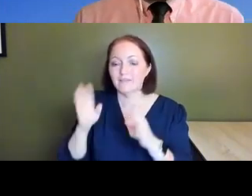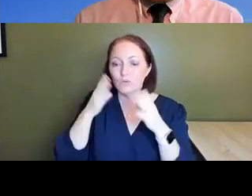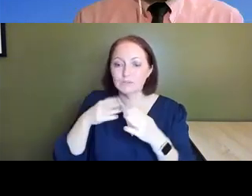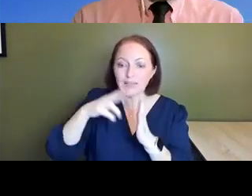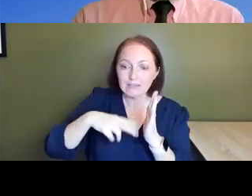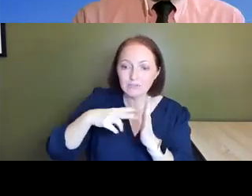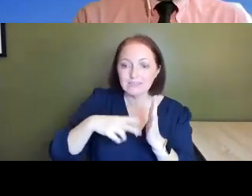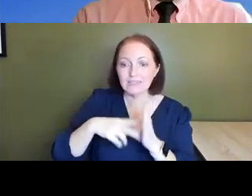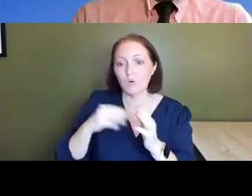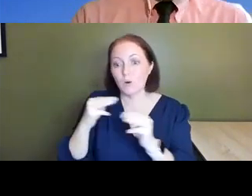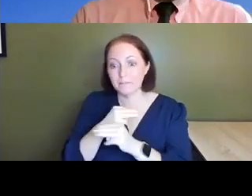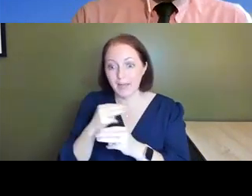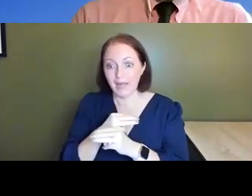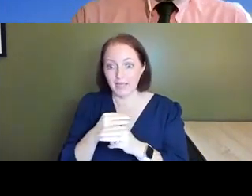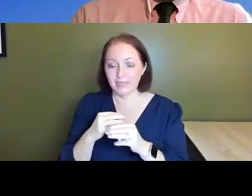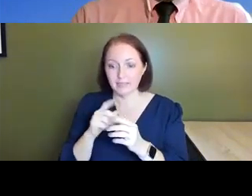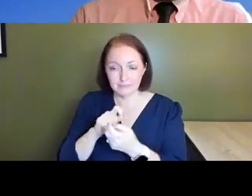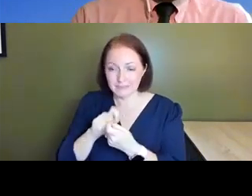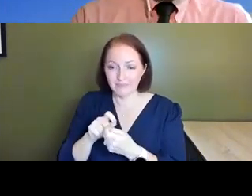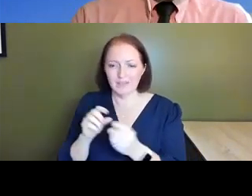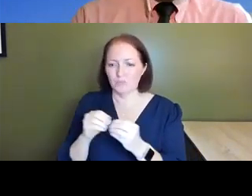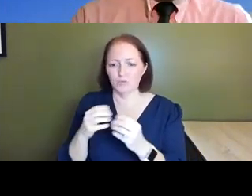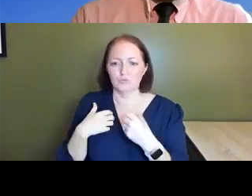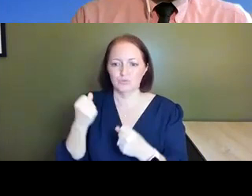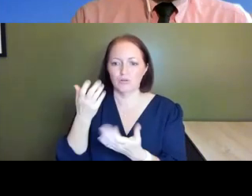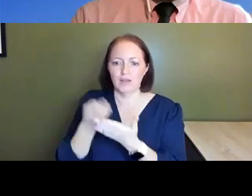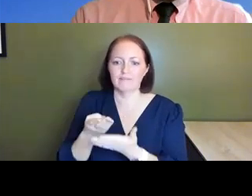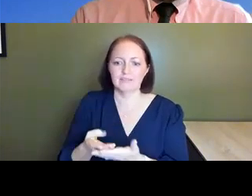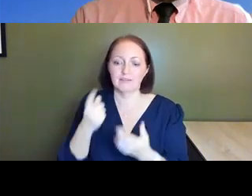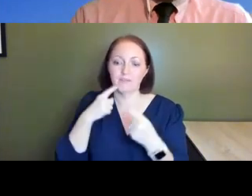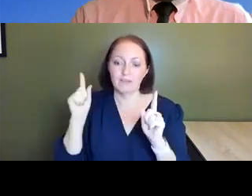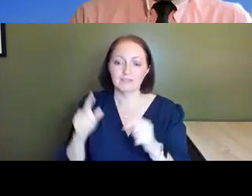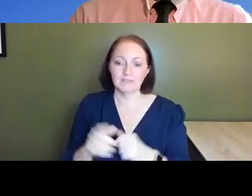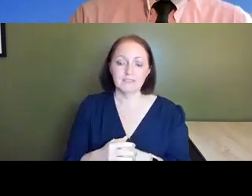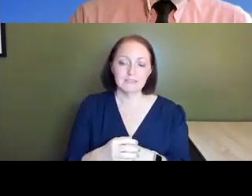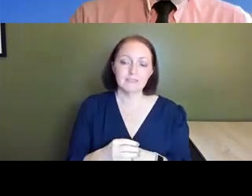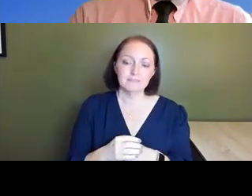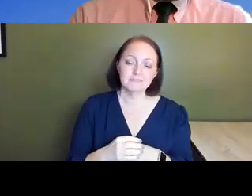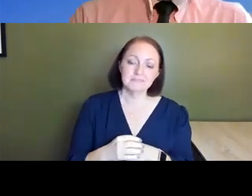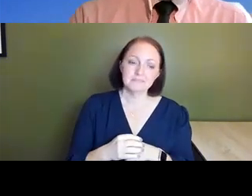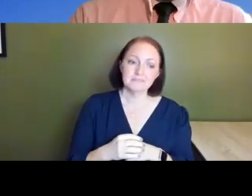or math for example have much stronger evidence of effectiveness. And they provide adequate